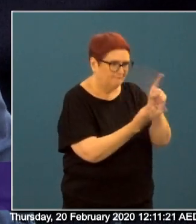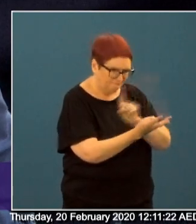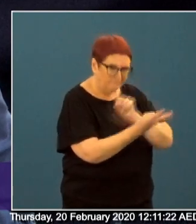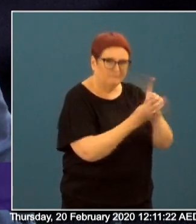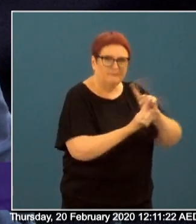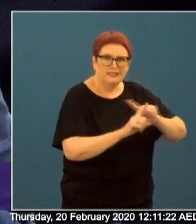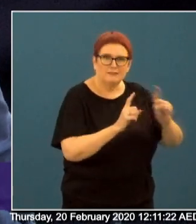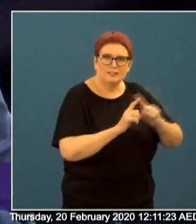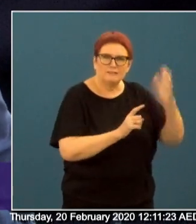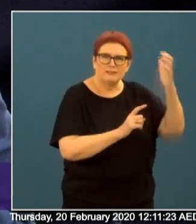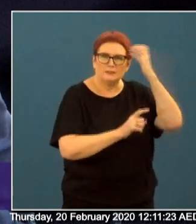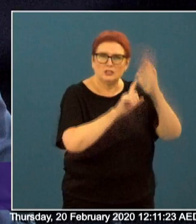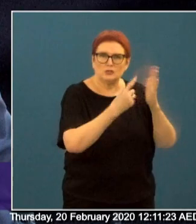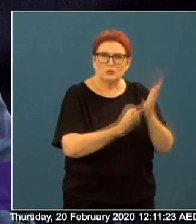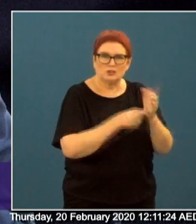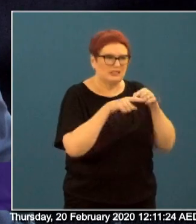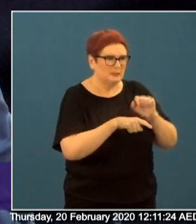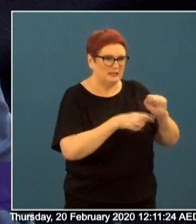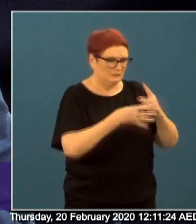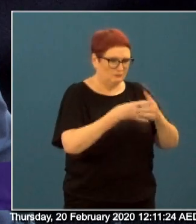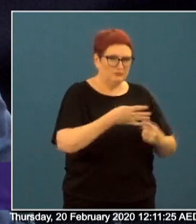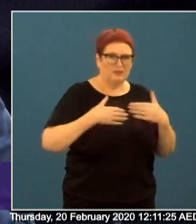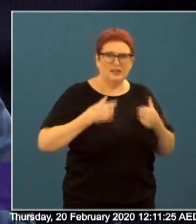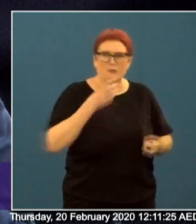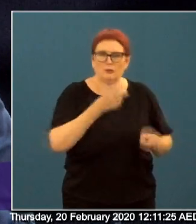separately in a disconnected way, unless someone